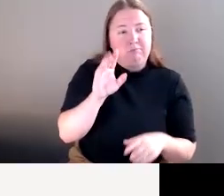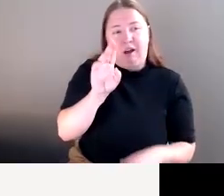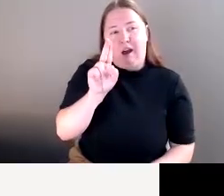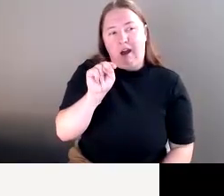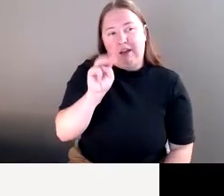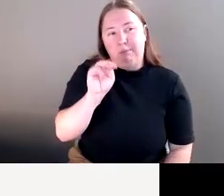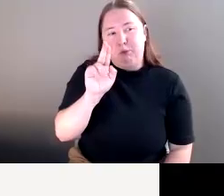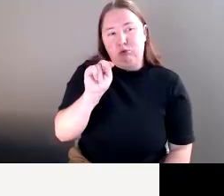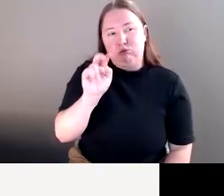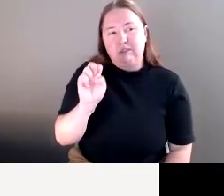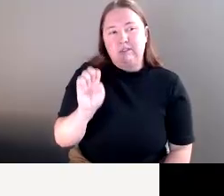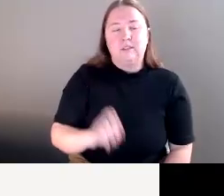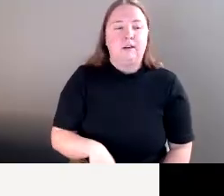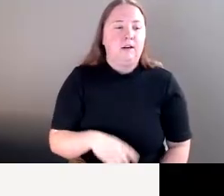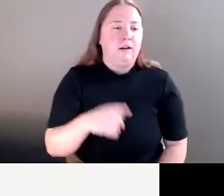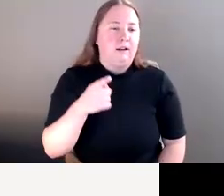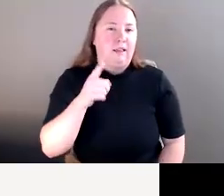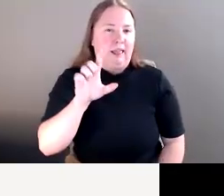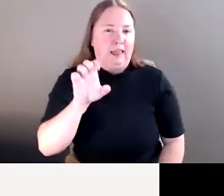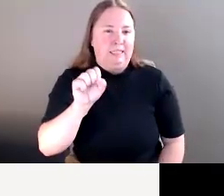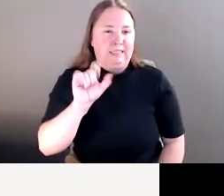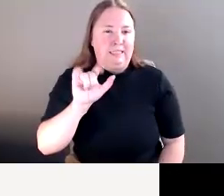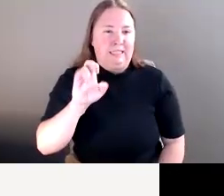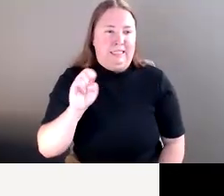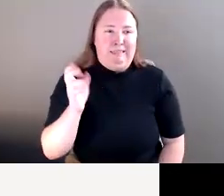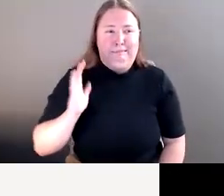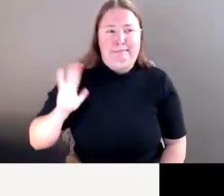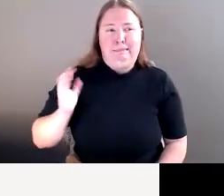Yeah, it was back a couple of slides ago. Yeah.